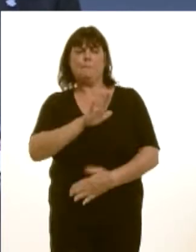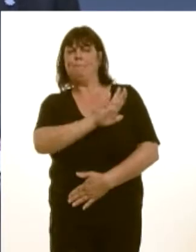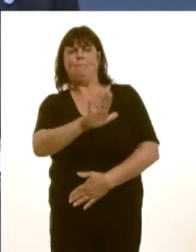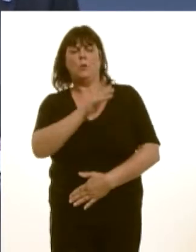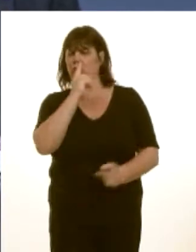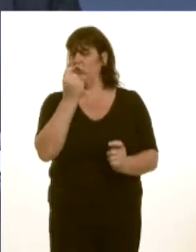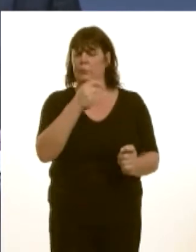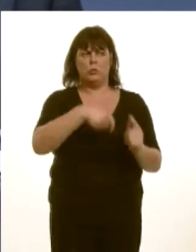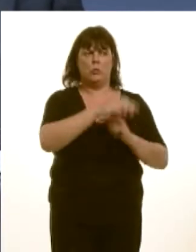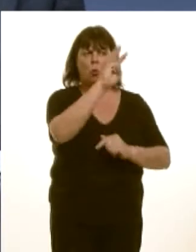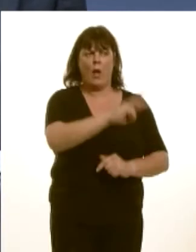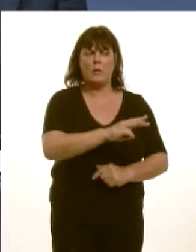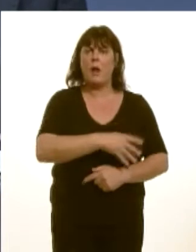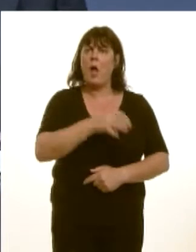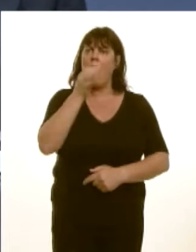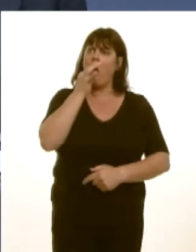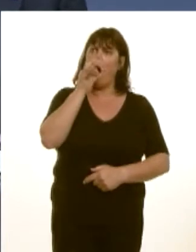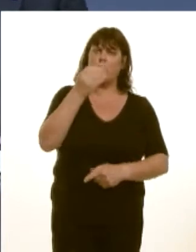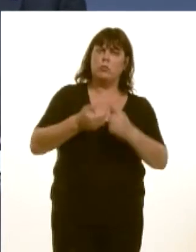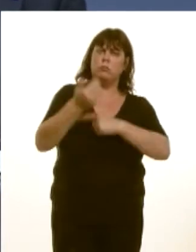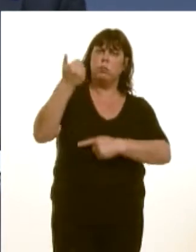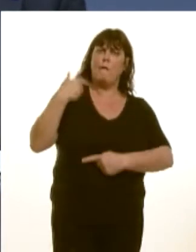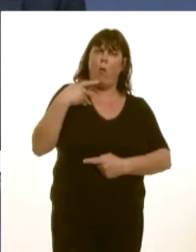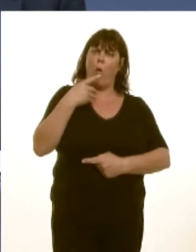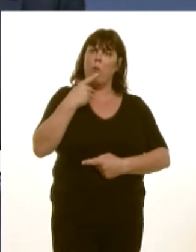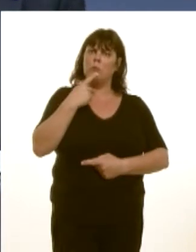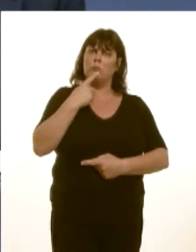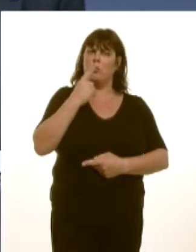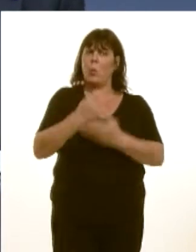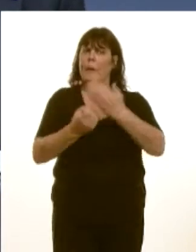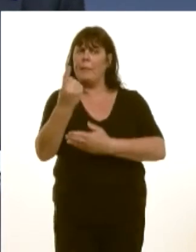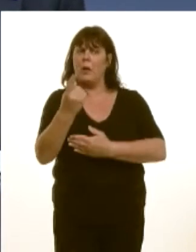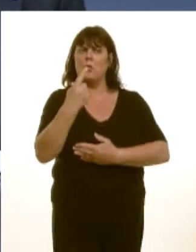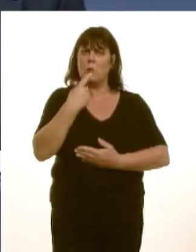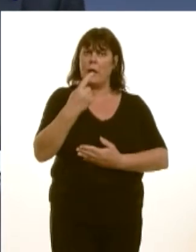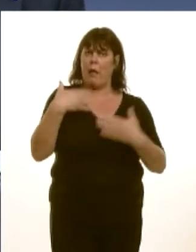You said that you would get the Minister for health to reply to me. I am still waiting for that response.